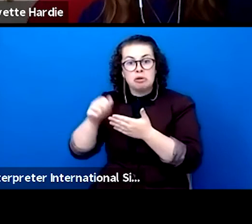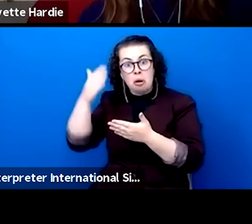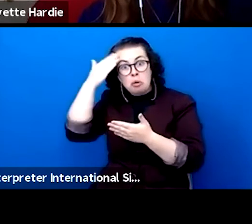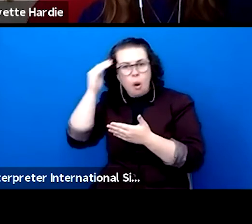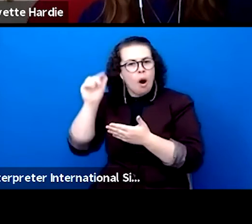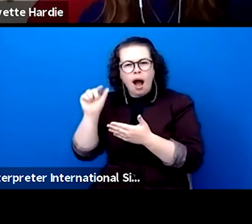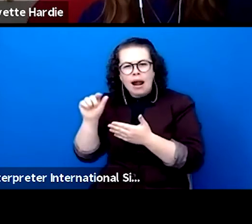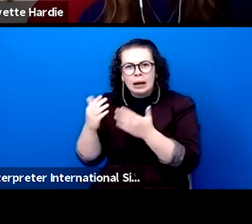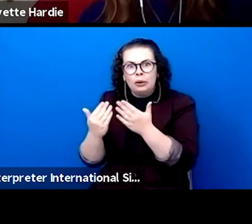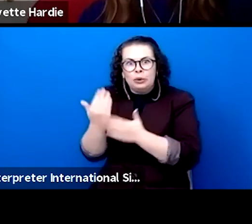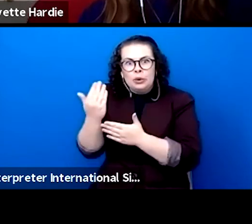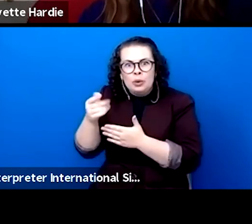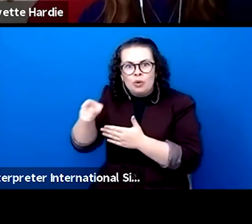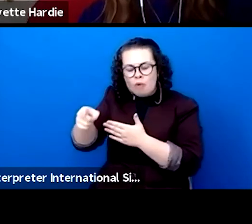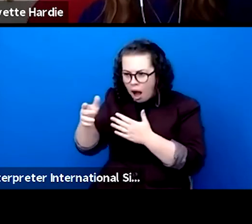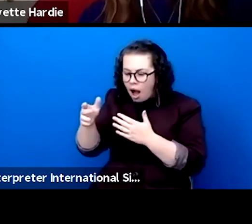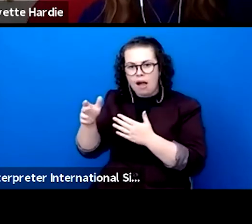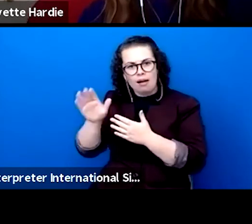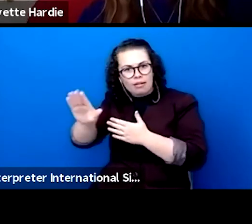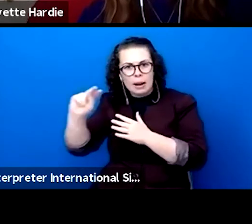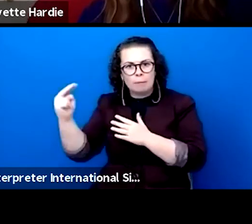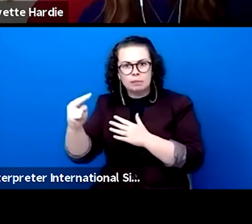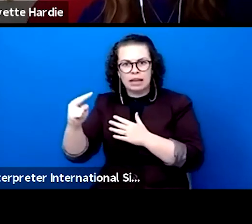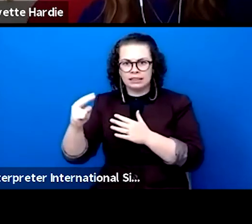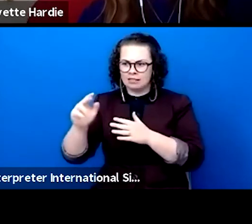you know South America, it's like you know the world is very broad, there's fantastic writers